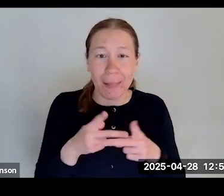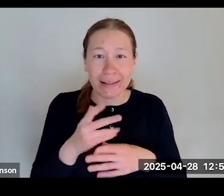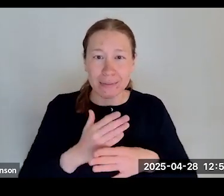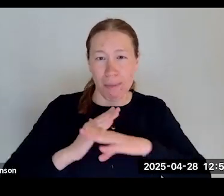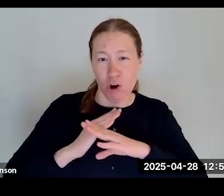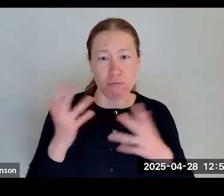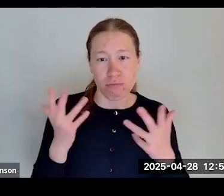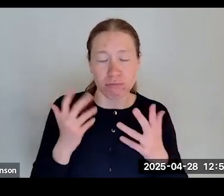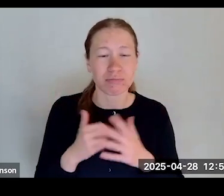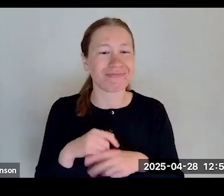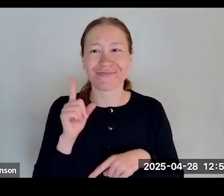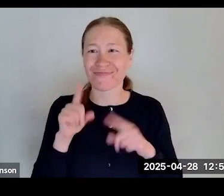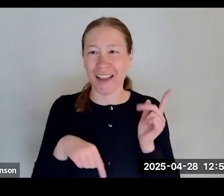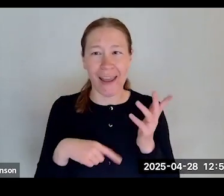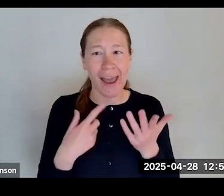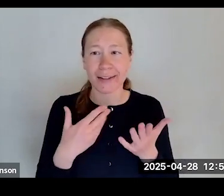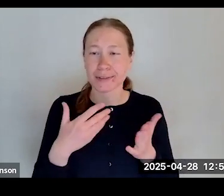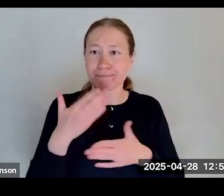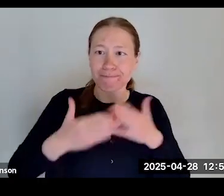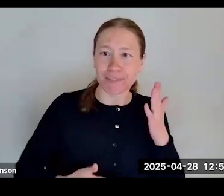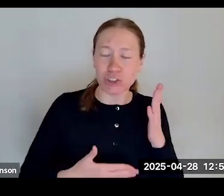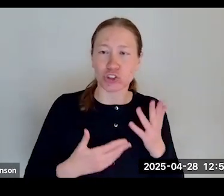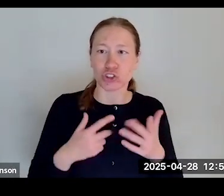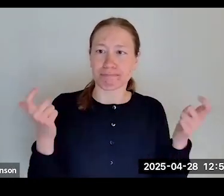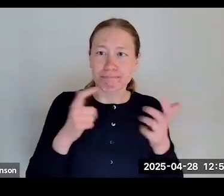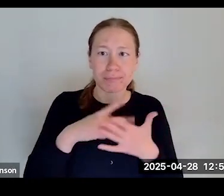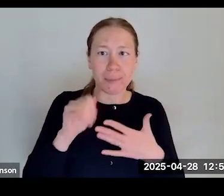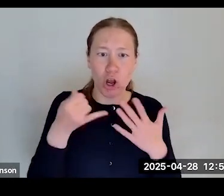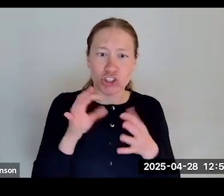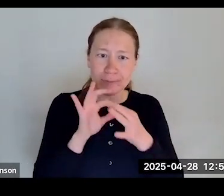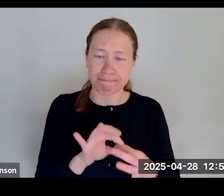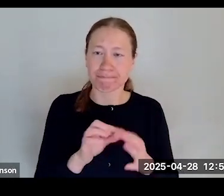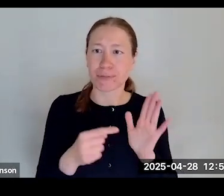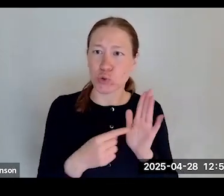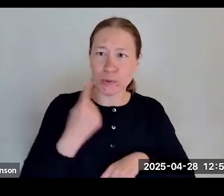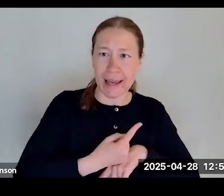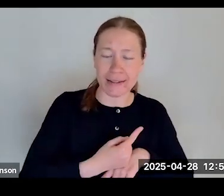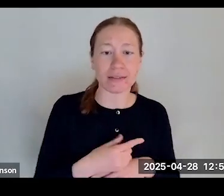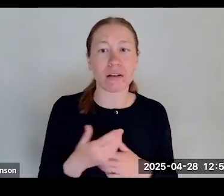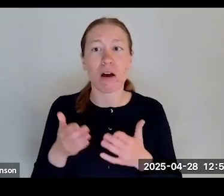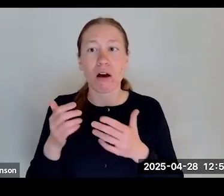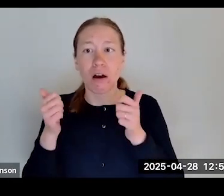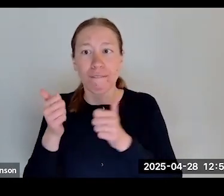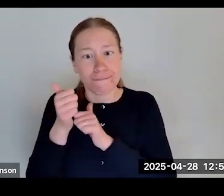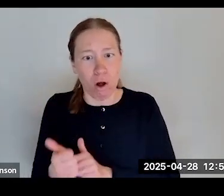to complete large projects by their deadlines, following instructions that are provided in meetings,